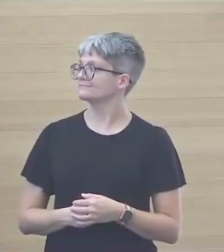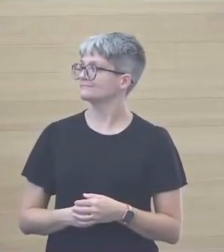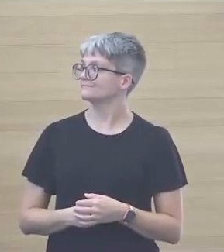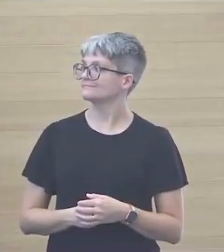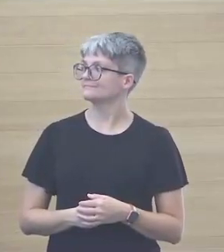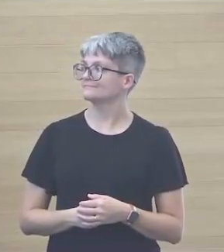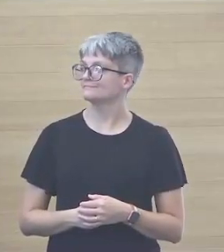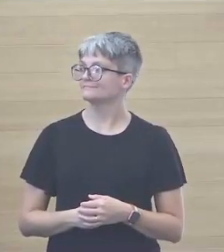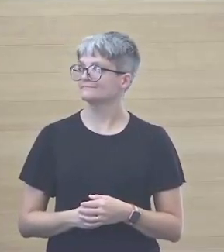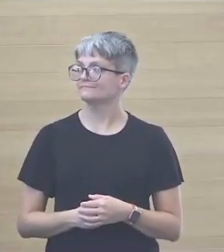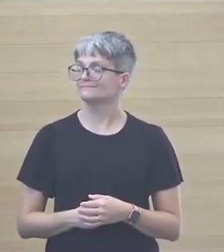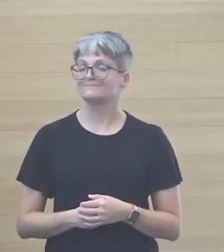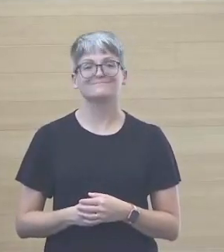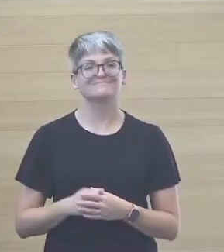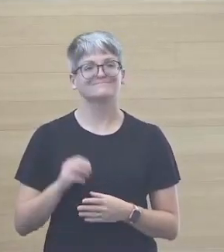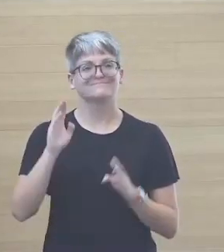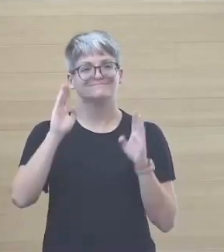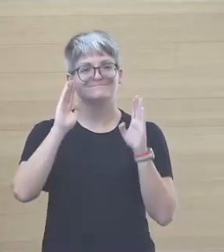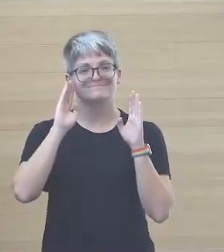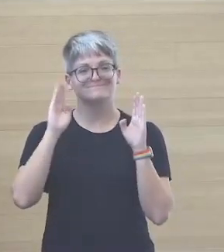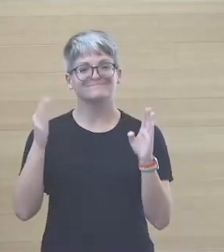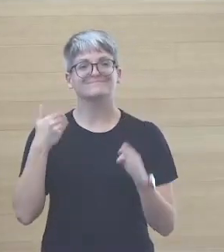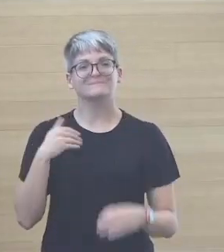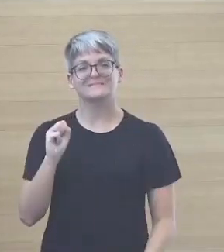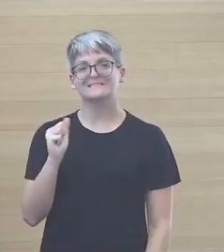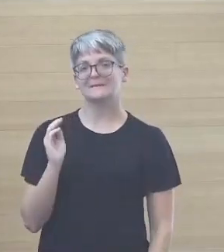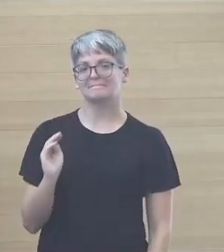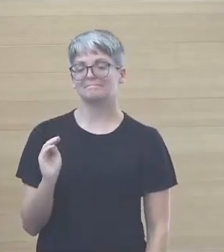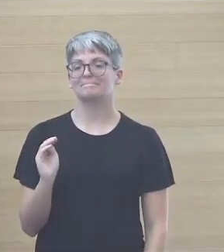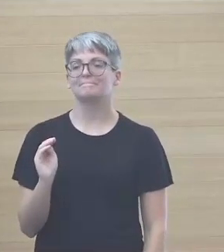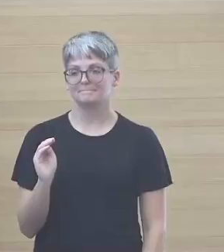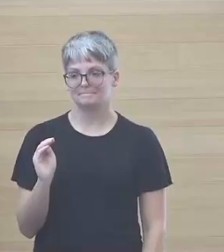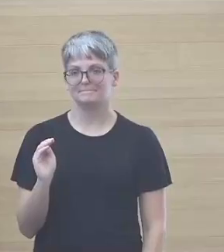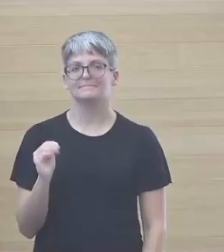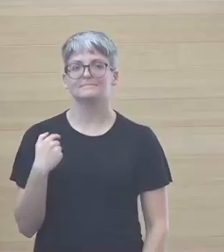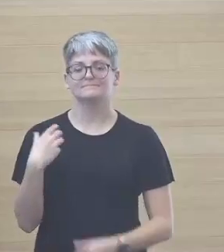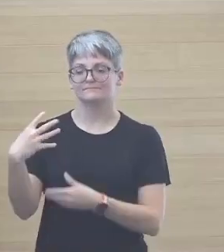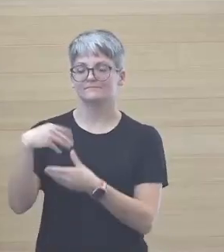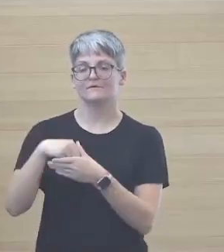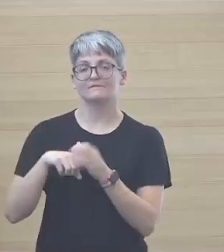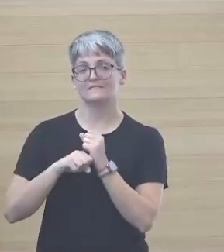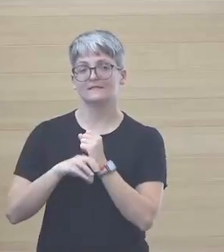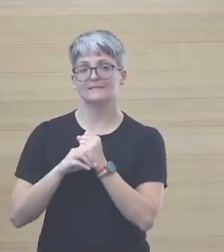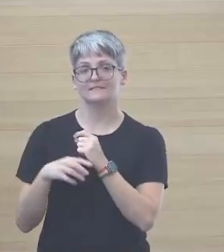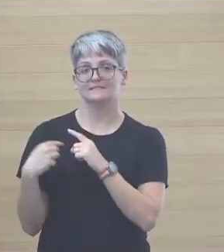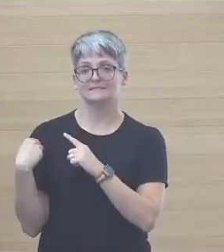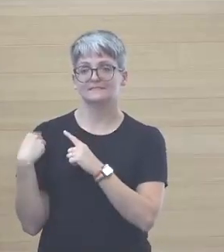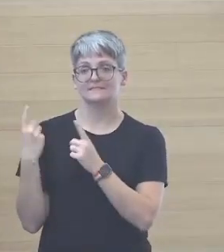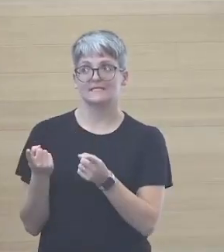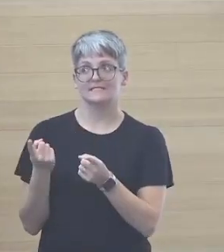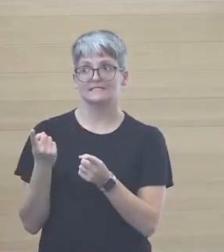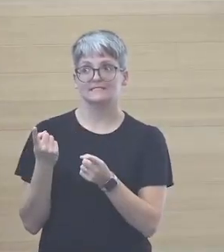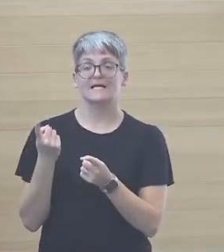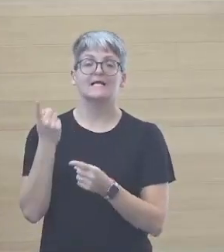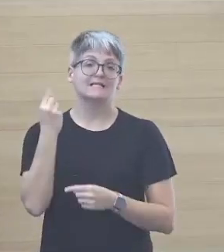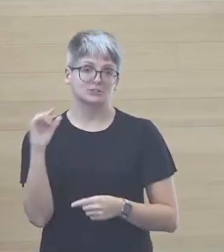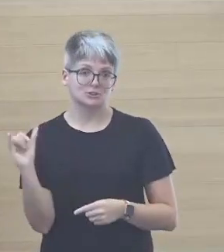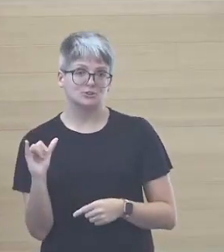Hi, everyone. I'm Sam, and I have been a part of the campaign since last year, as well but I also work with Easter Seals